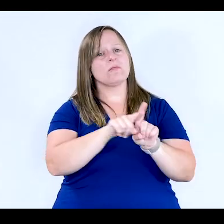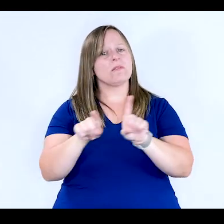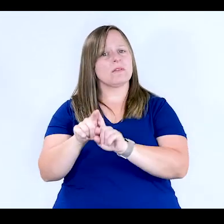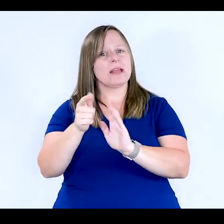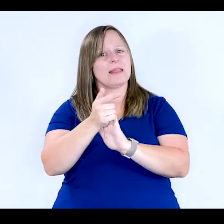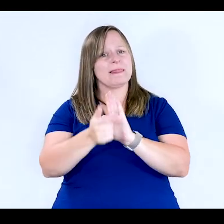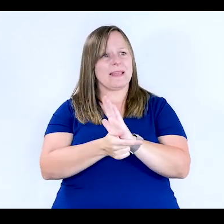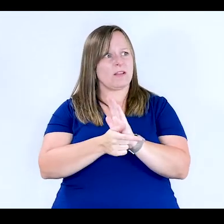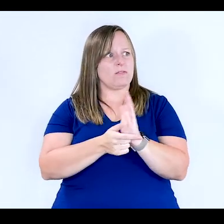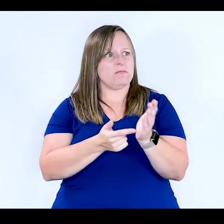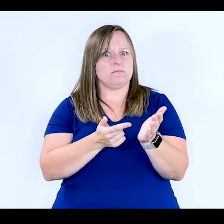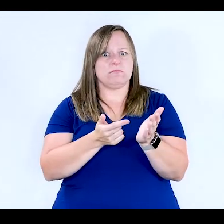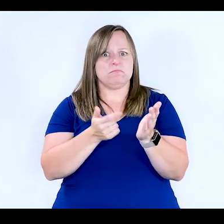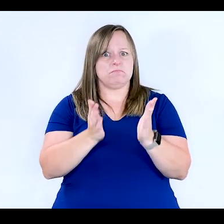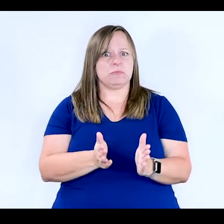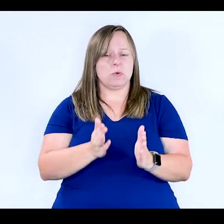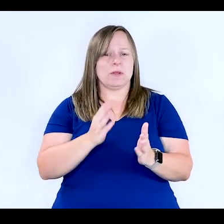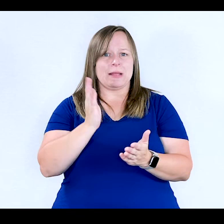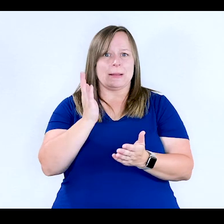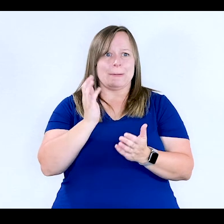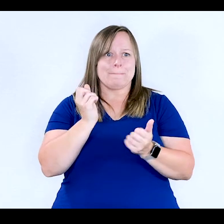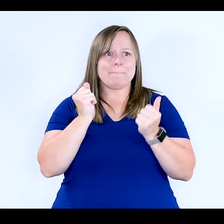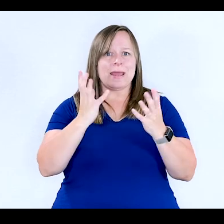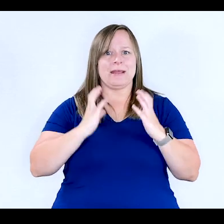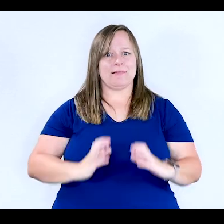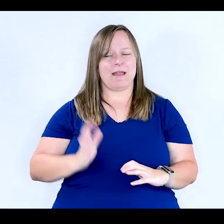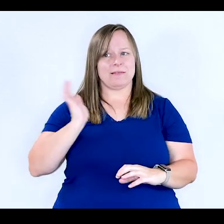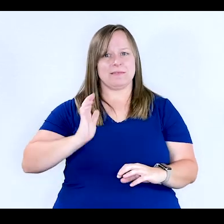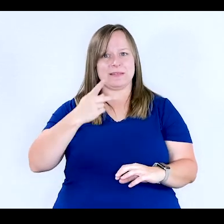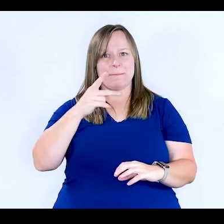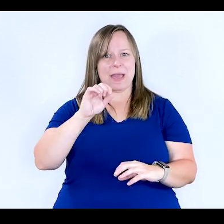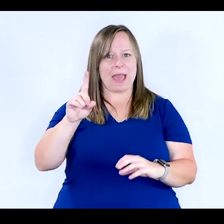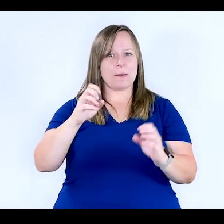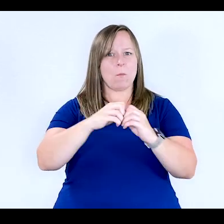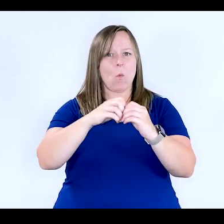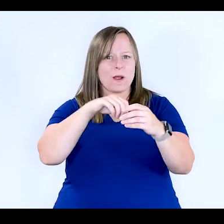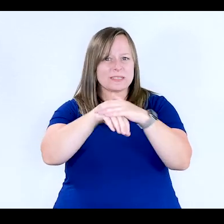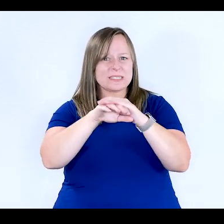as legal practitioners, many clients in the PADD program may need more accessible